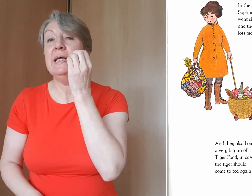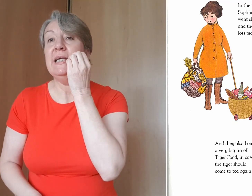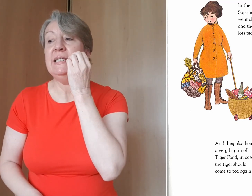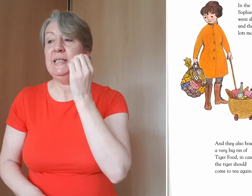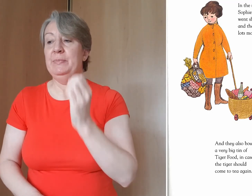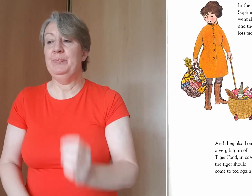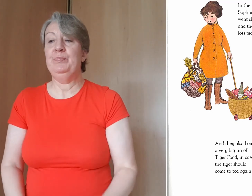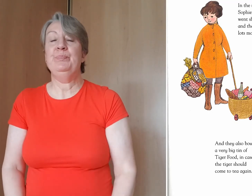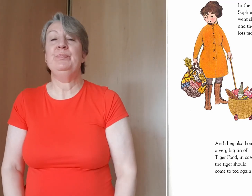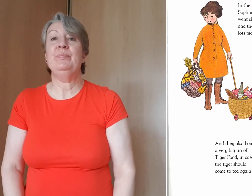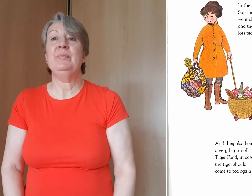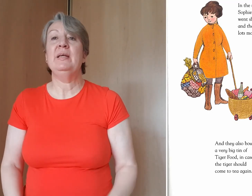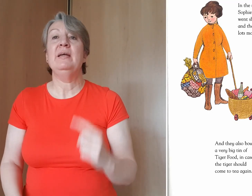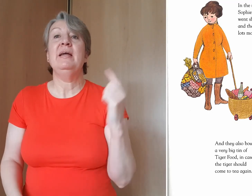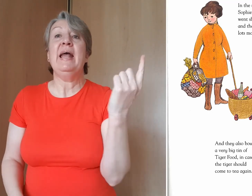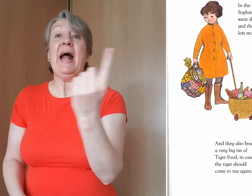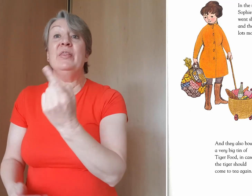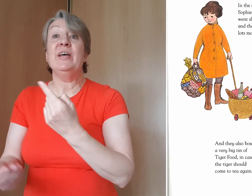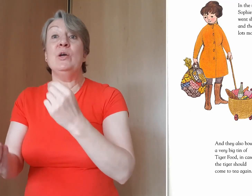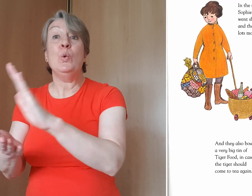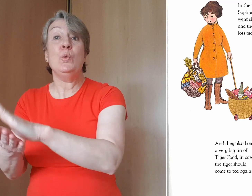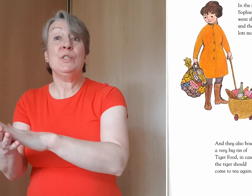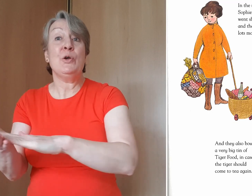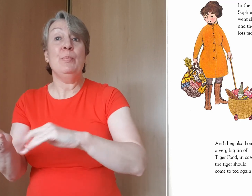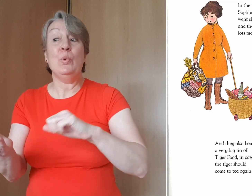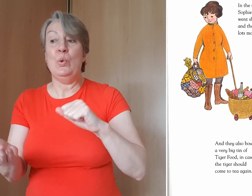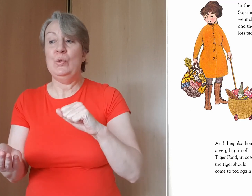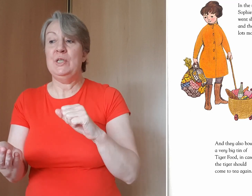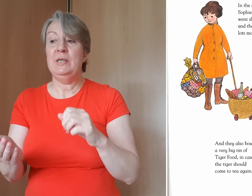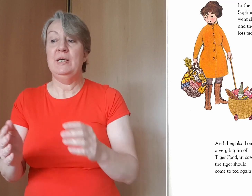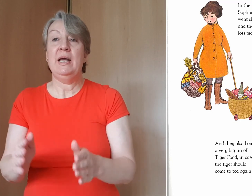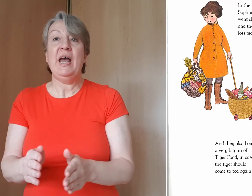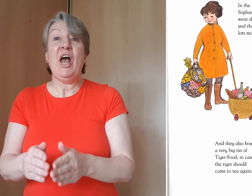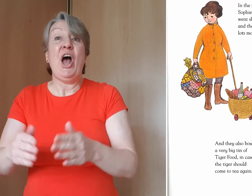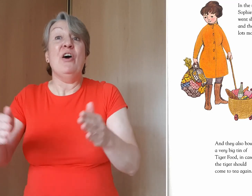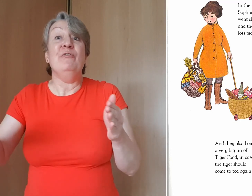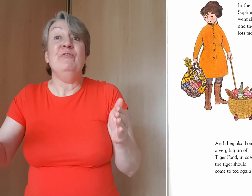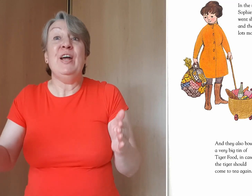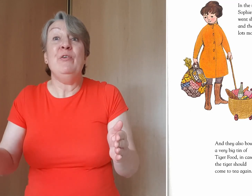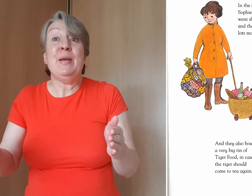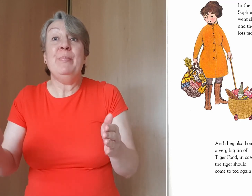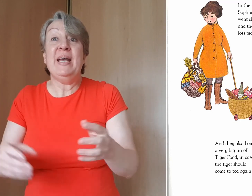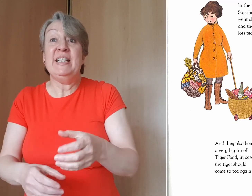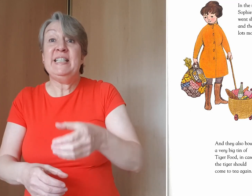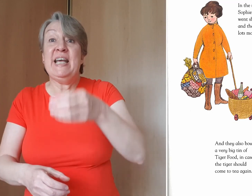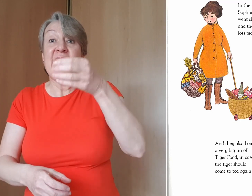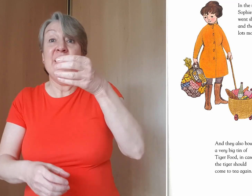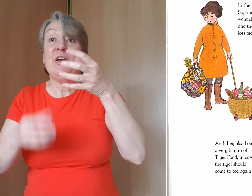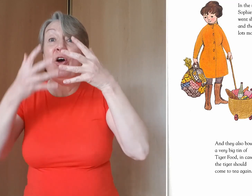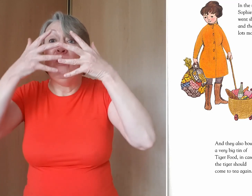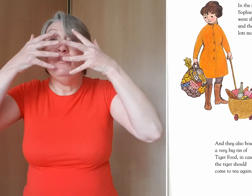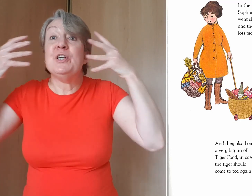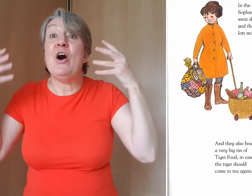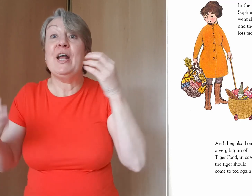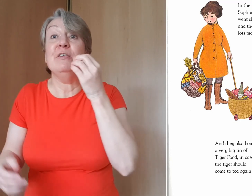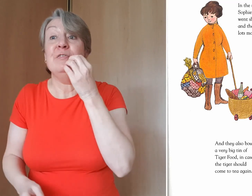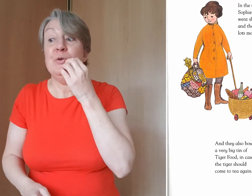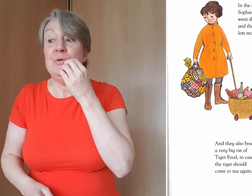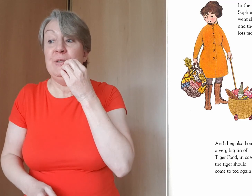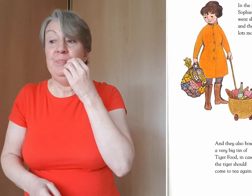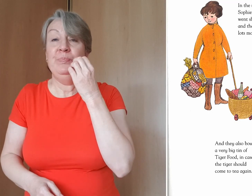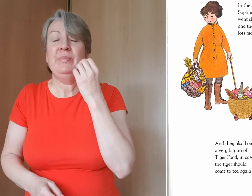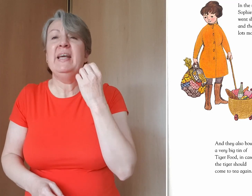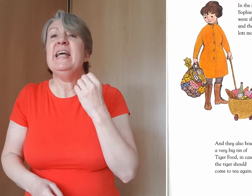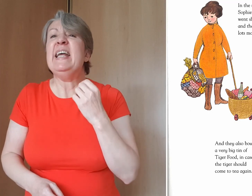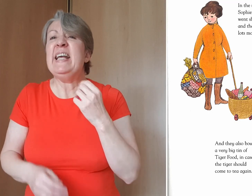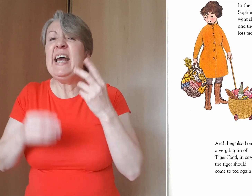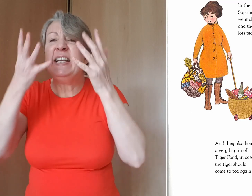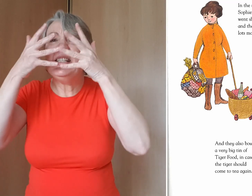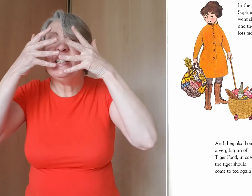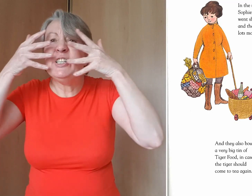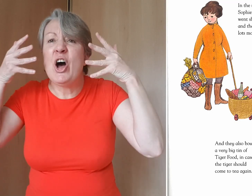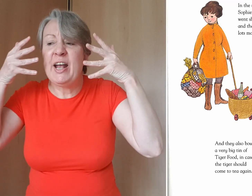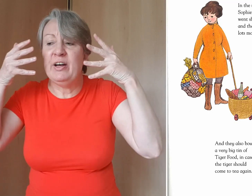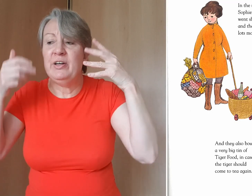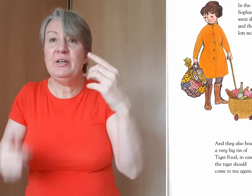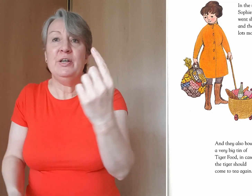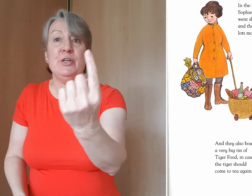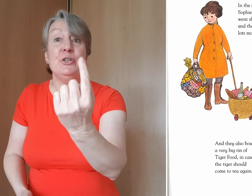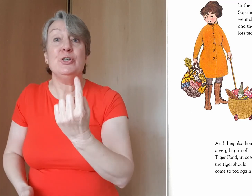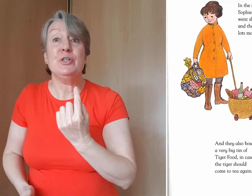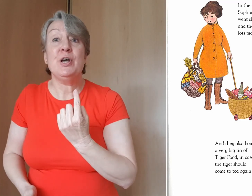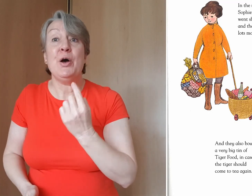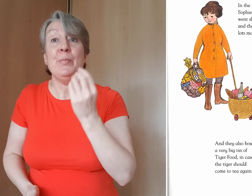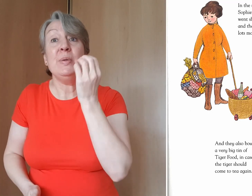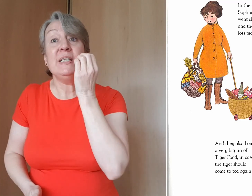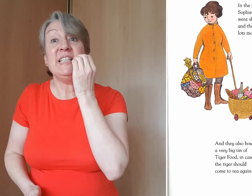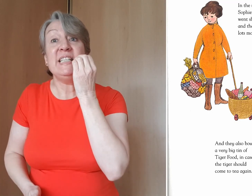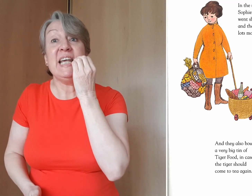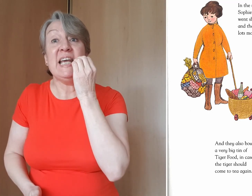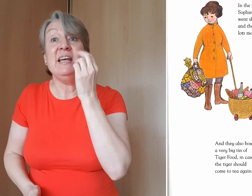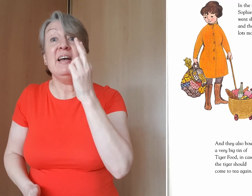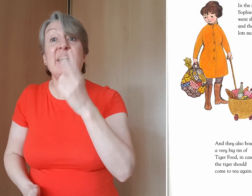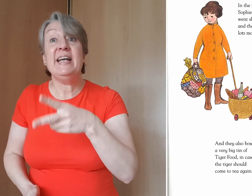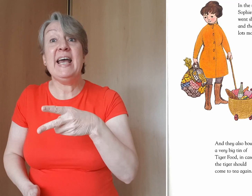eat and they also bought a very big tin of tiger food in case the tiger should come to tea again.